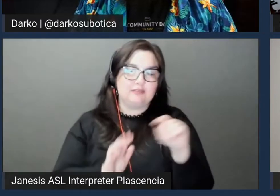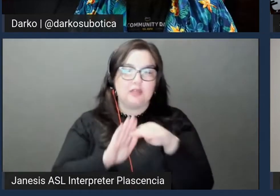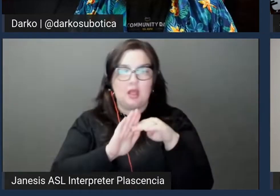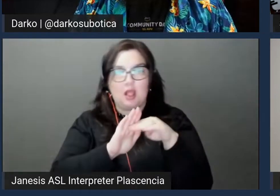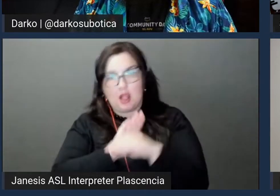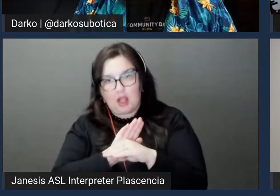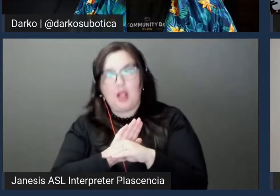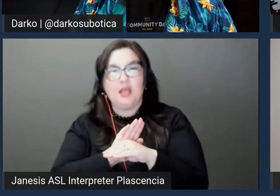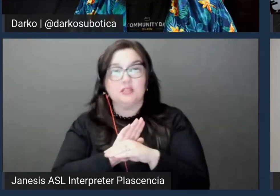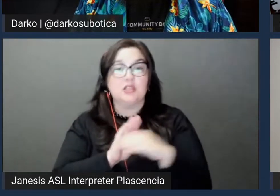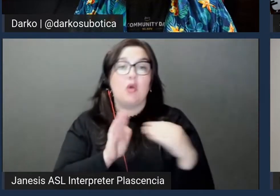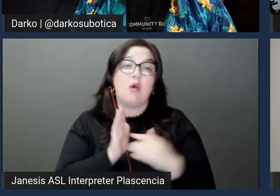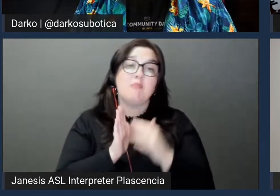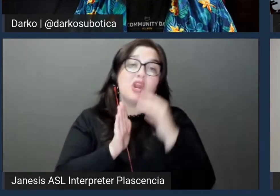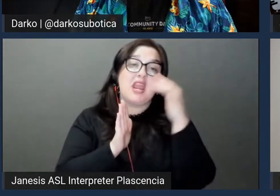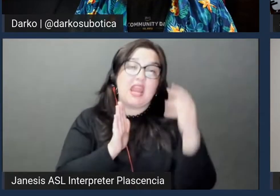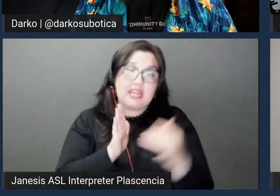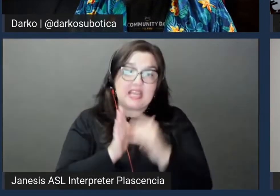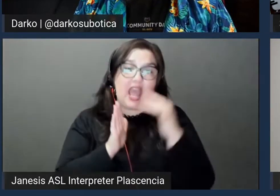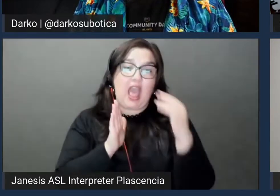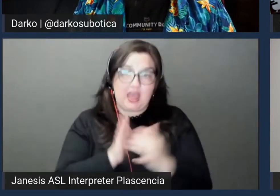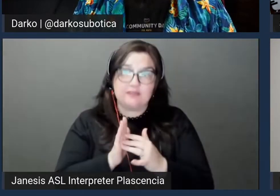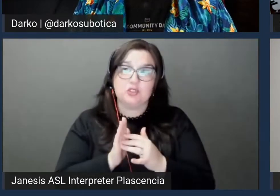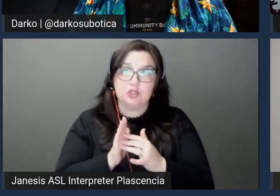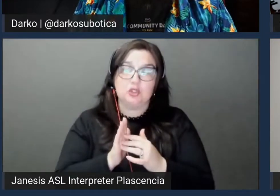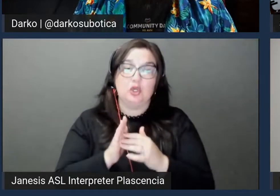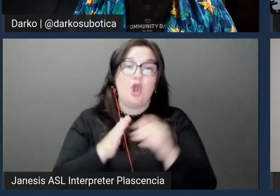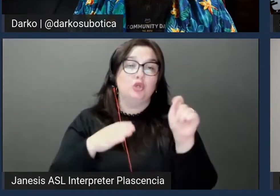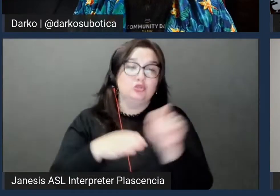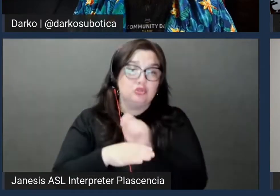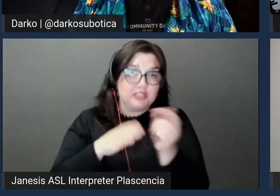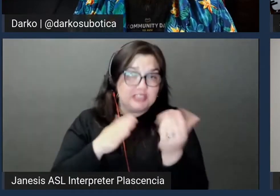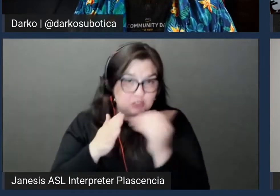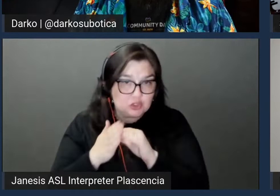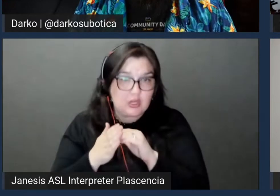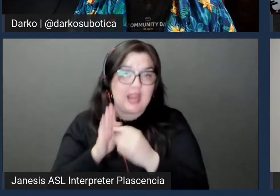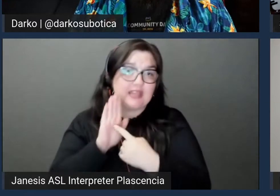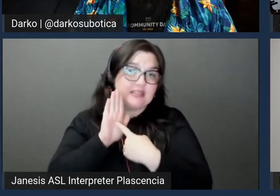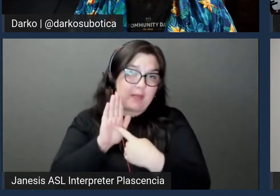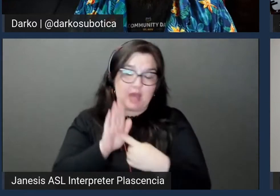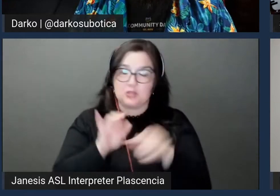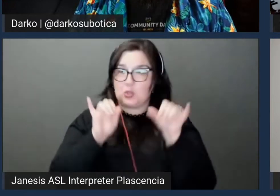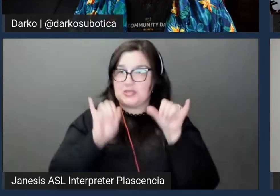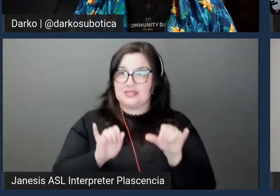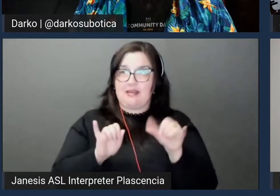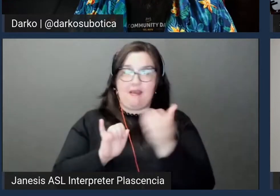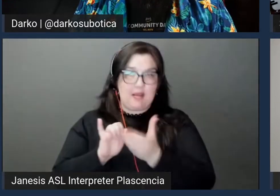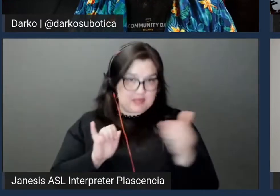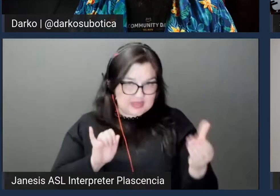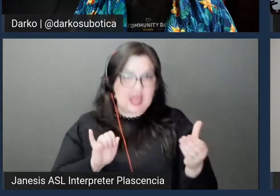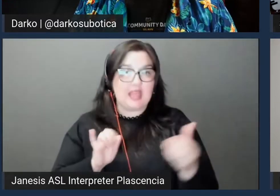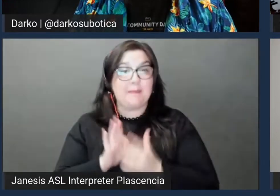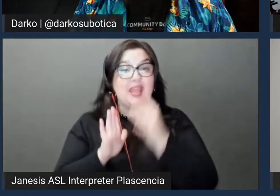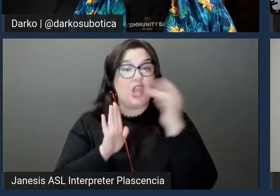come back and retrain those models. And so even in this space, it's the same thing. Periodically, you want to retrain those models.